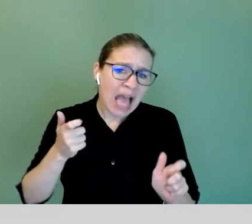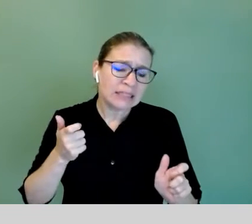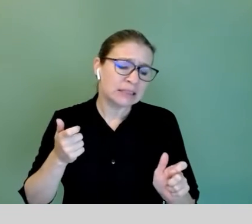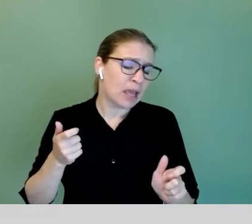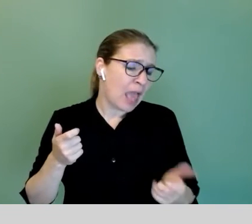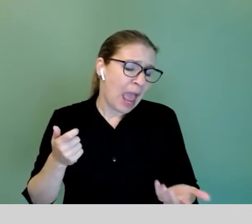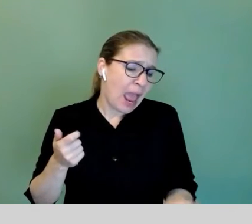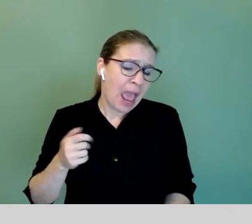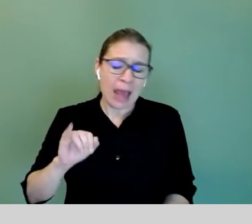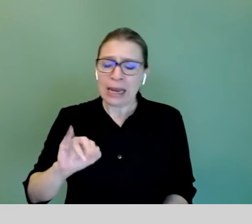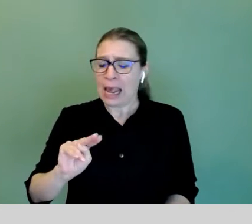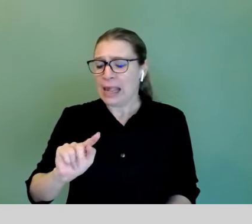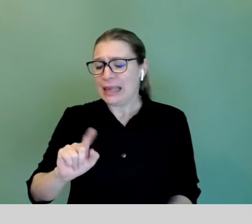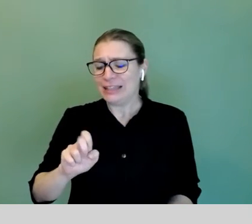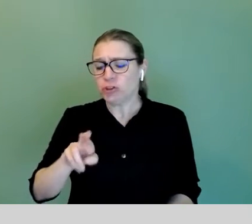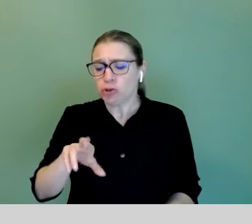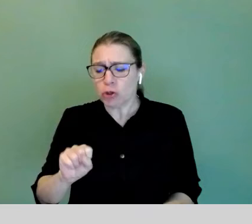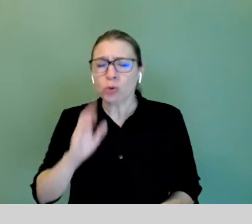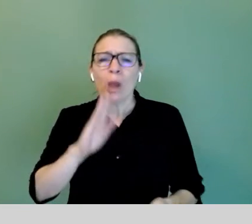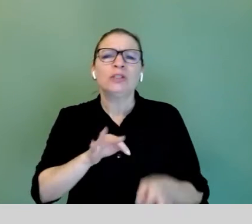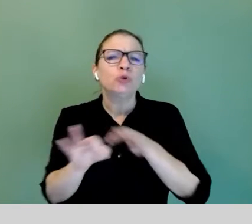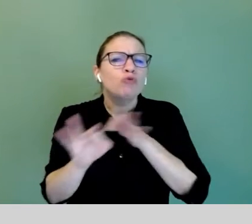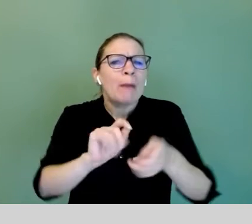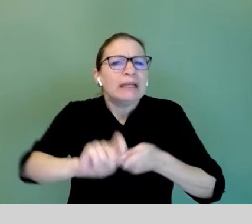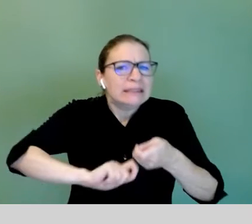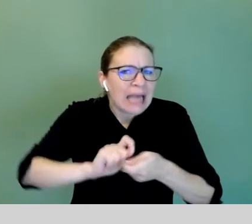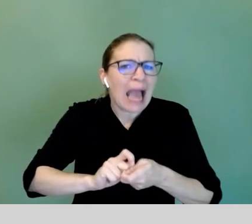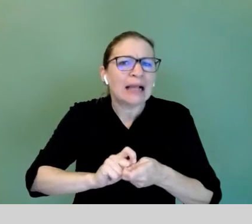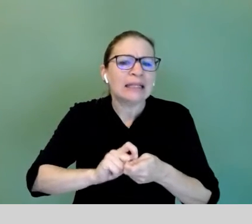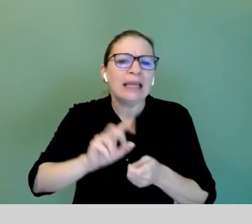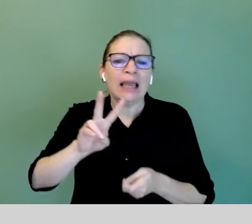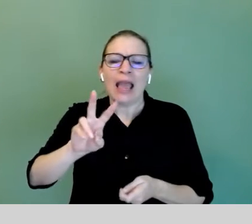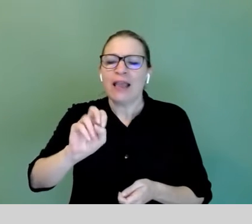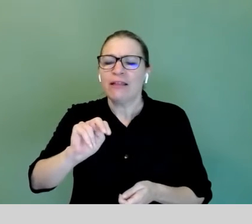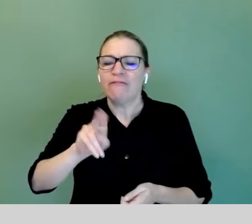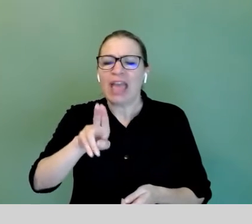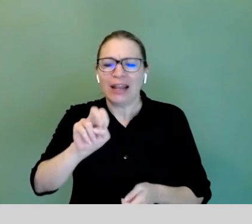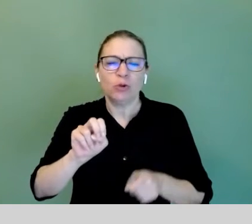and they describe exactly the value that you need.